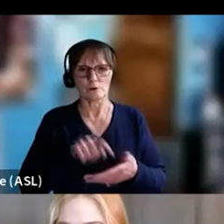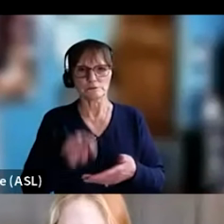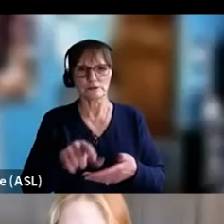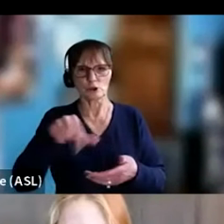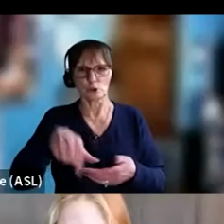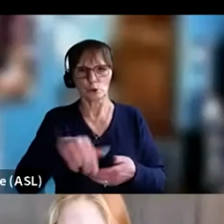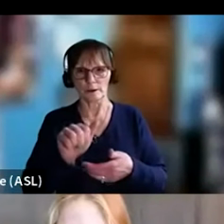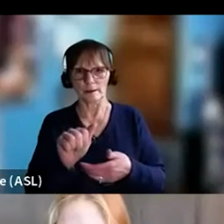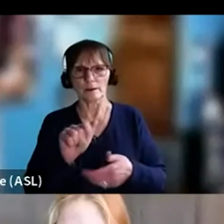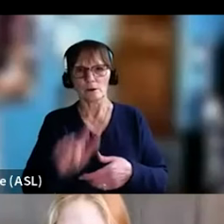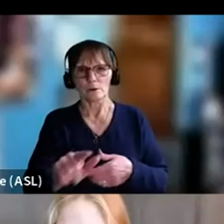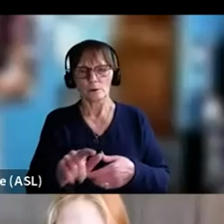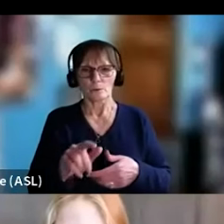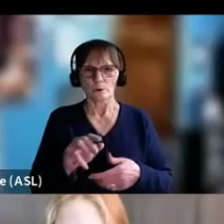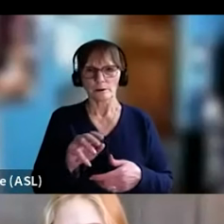is many departments of aging